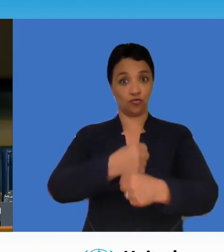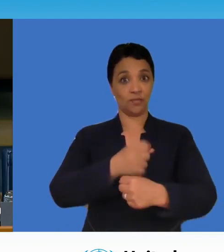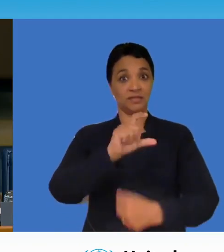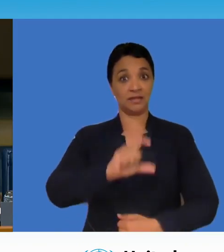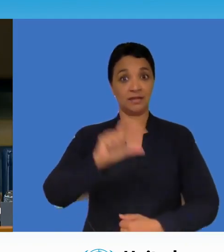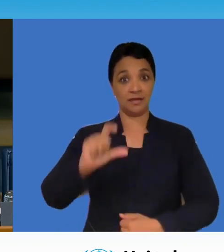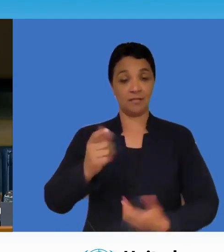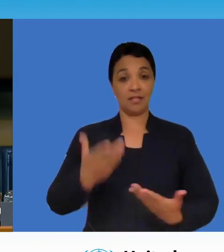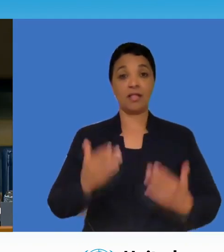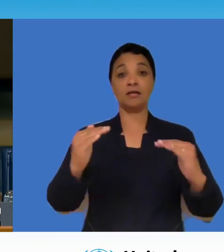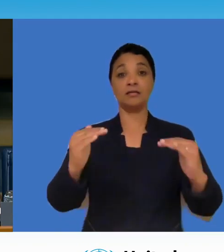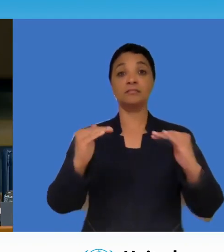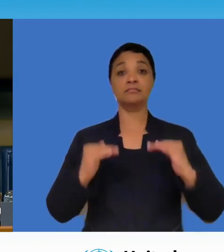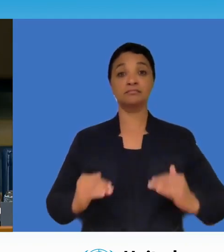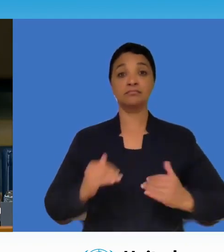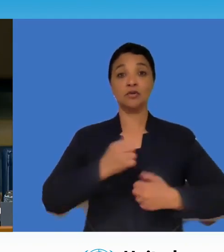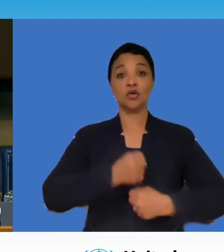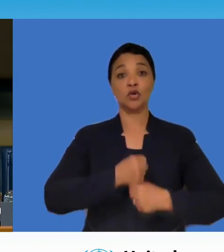distinguished representative of Republic of